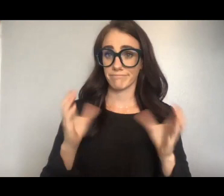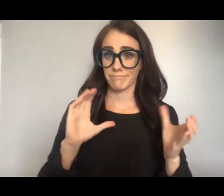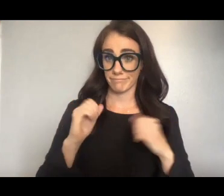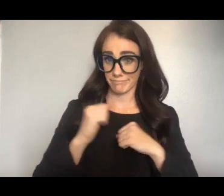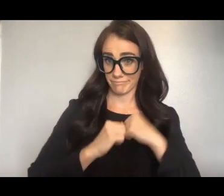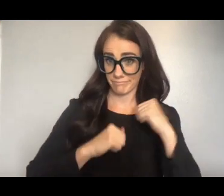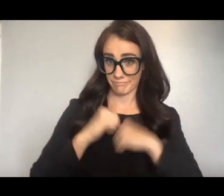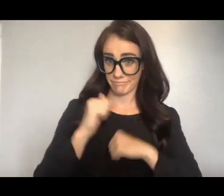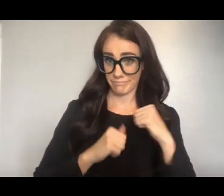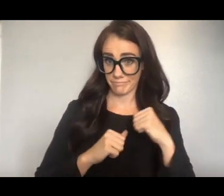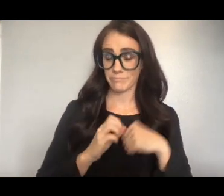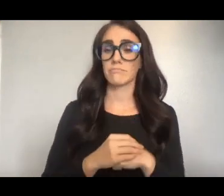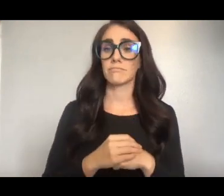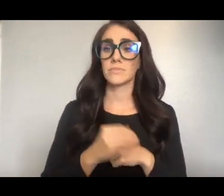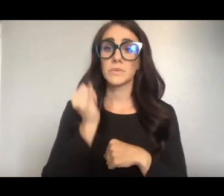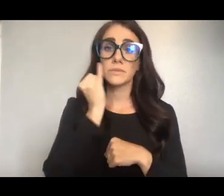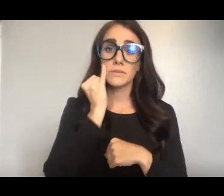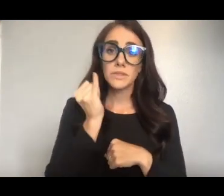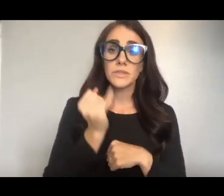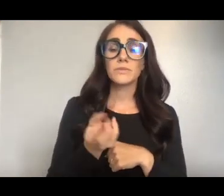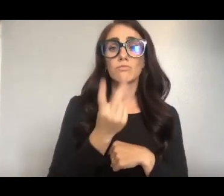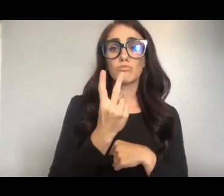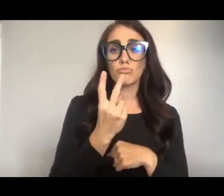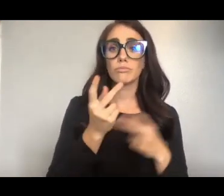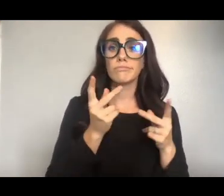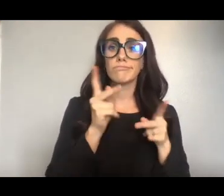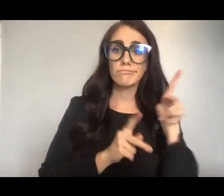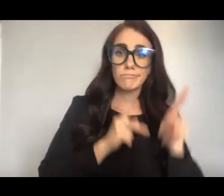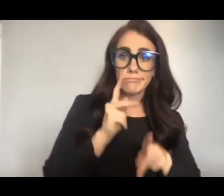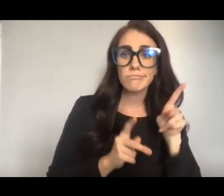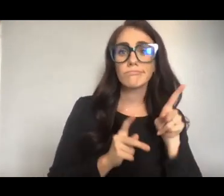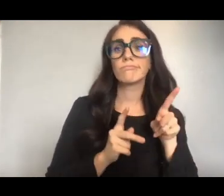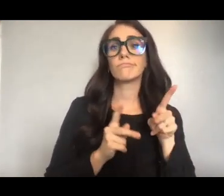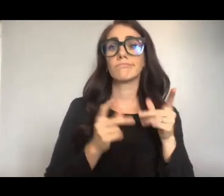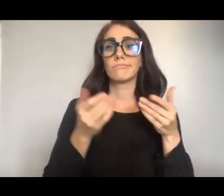So you all have already looked at contrastive structure and that's for if